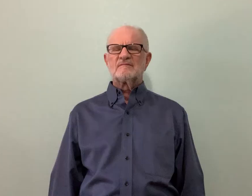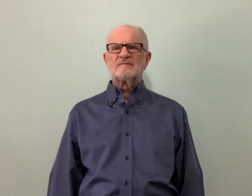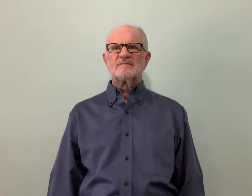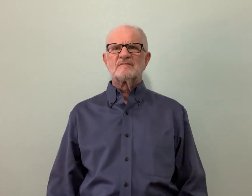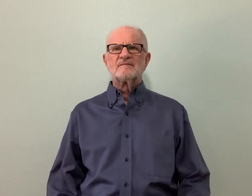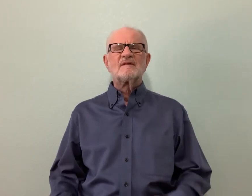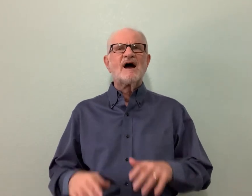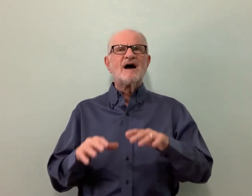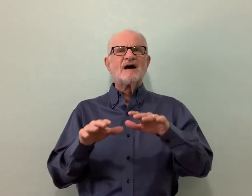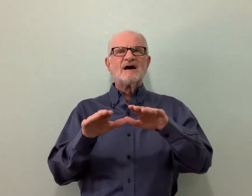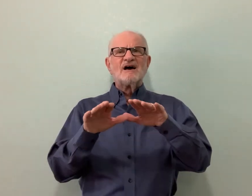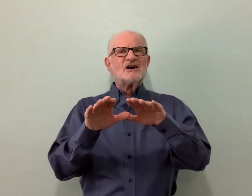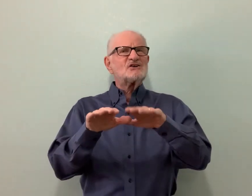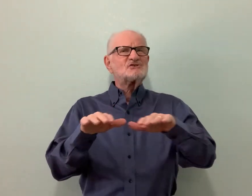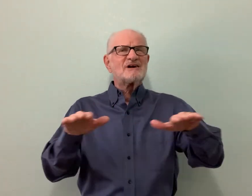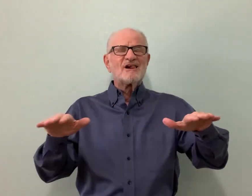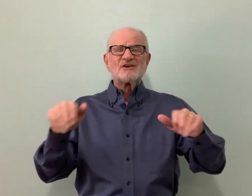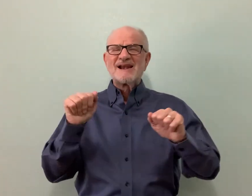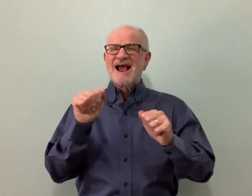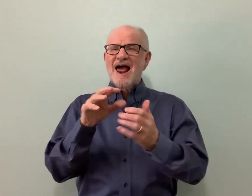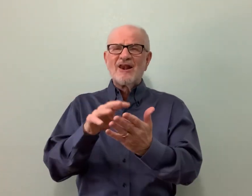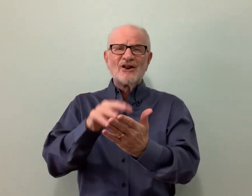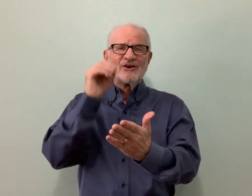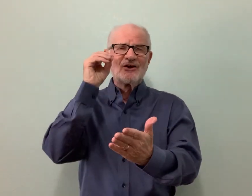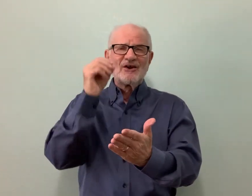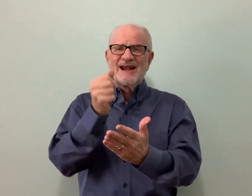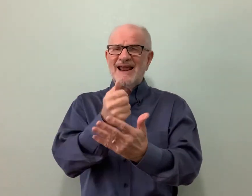Children can learn anything.